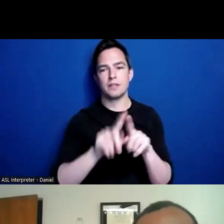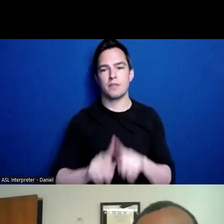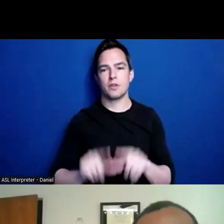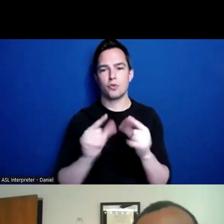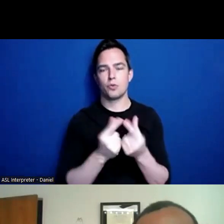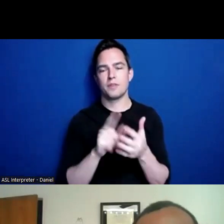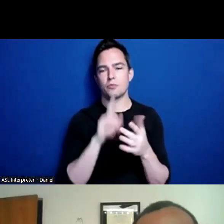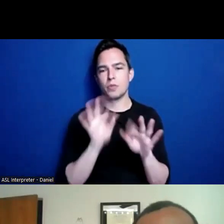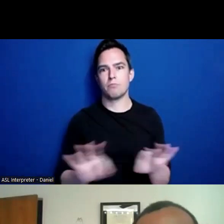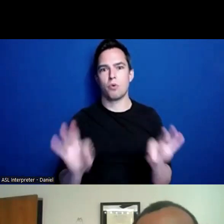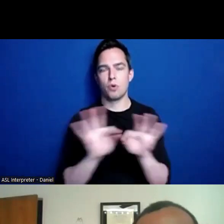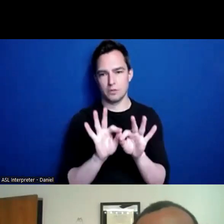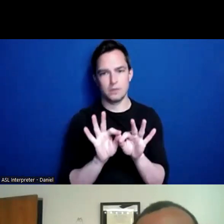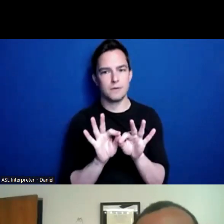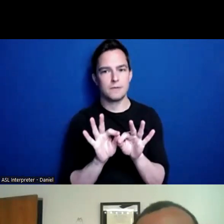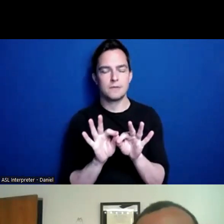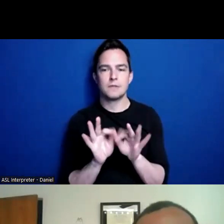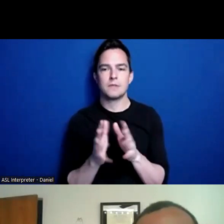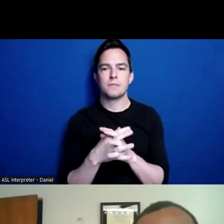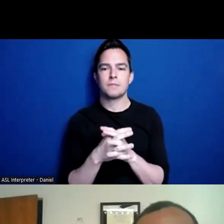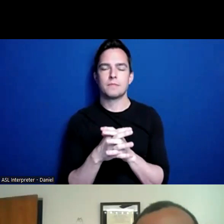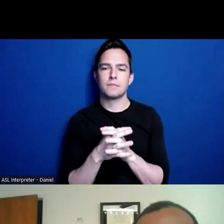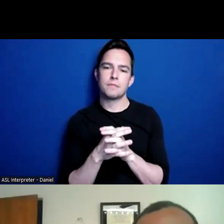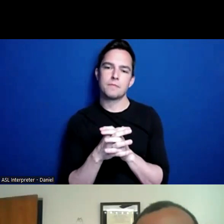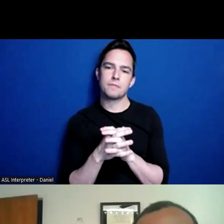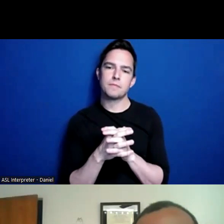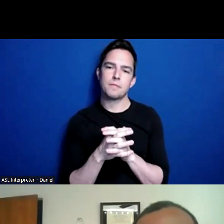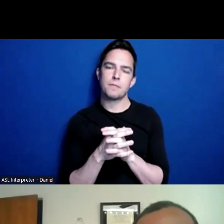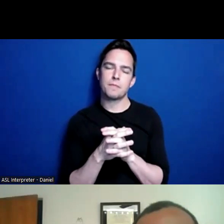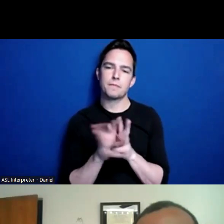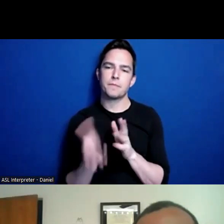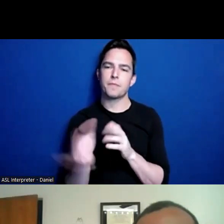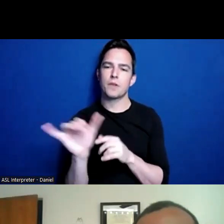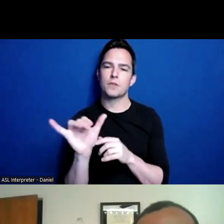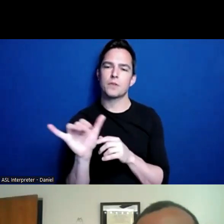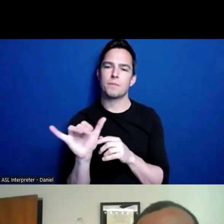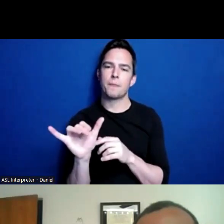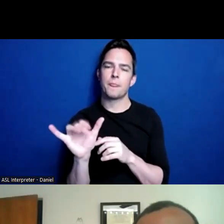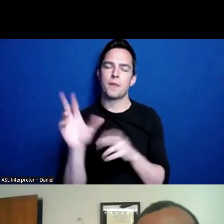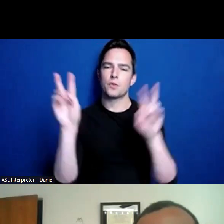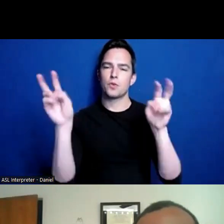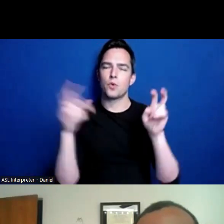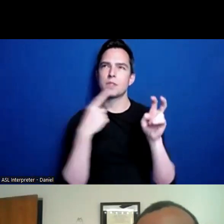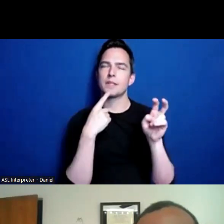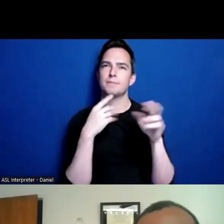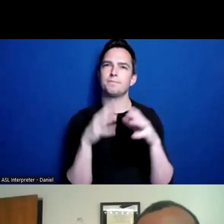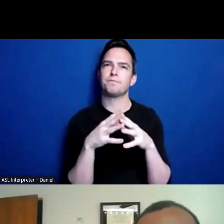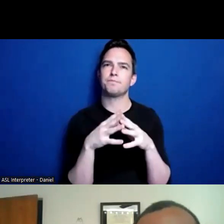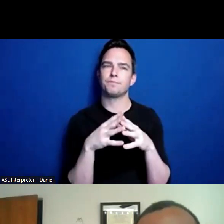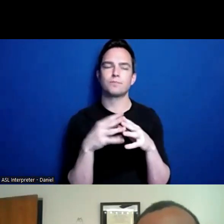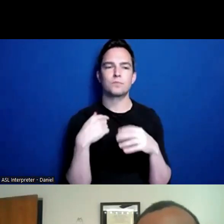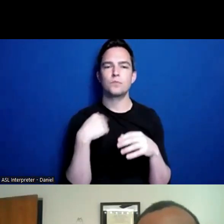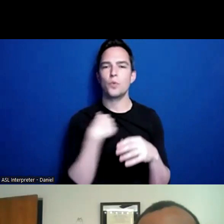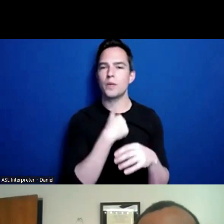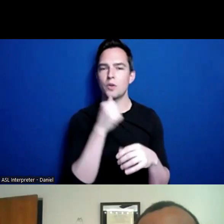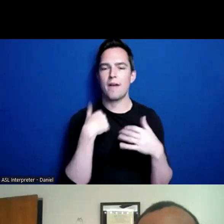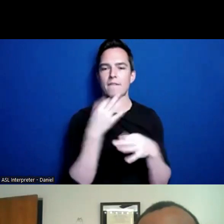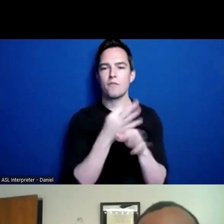really important. There's a quote that says we don't have freedom until we're all free. And so,